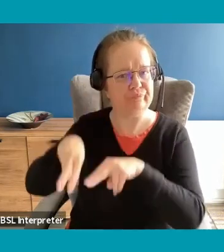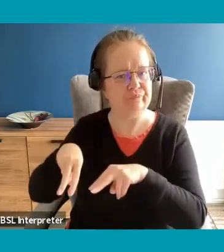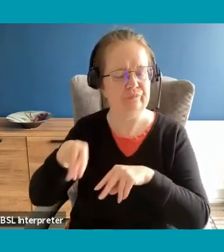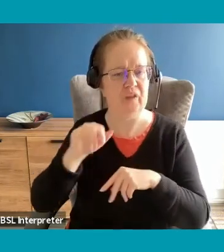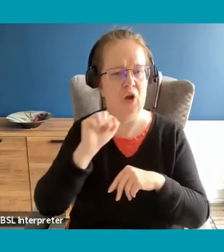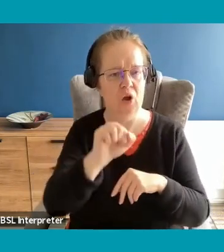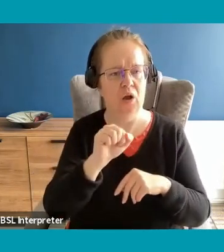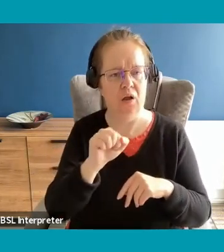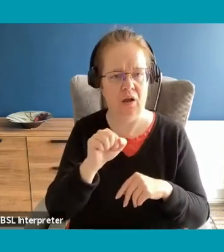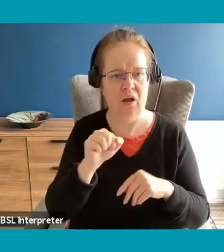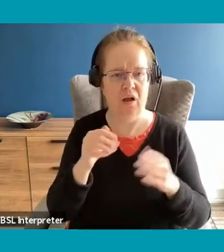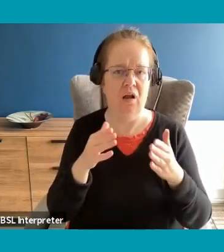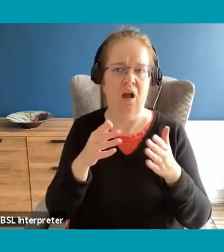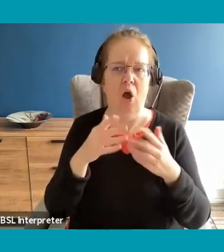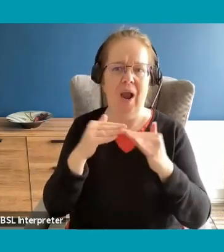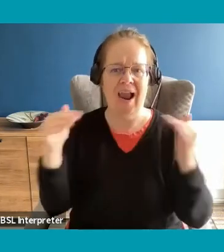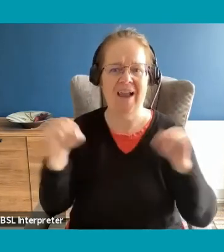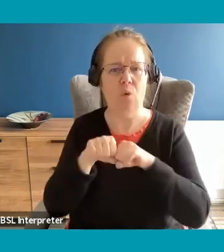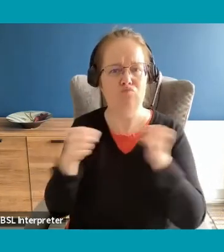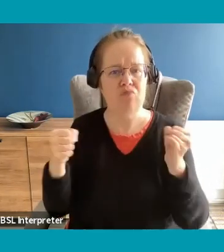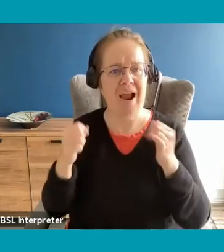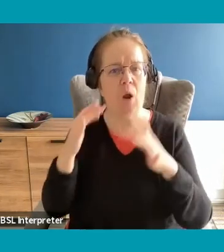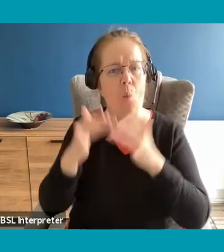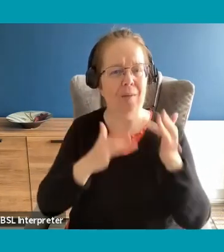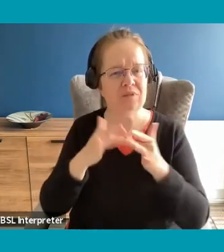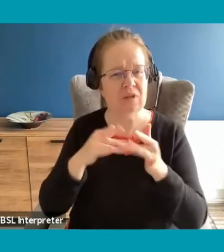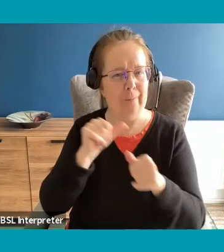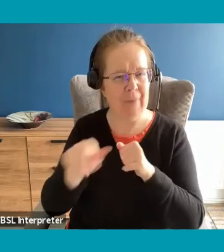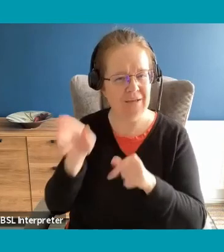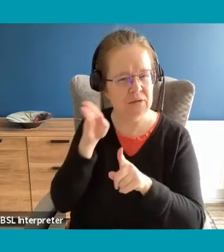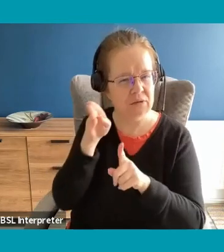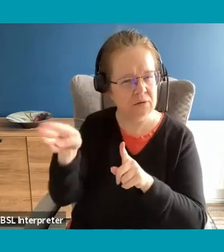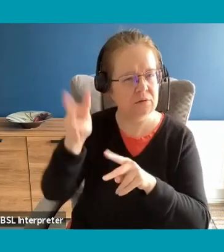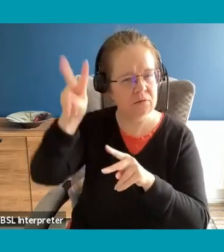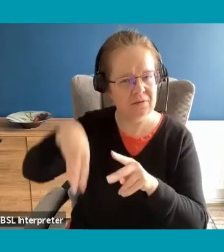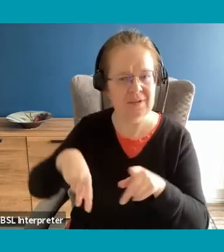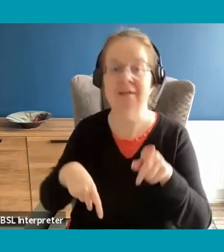across the Evenbreak website. Yeah, yeah, absolutely OK.